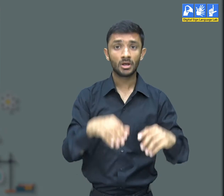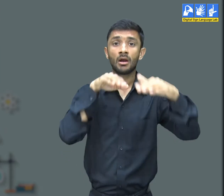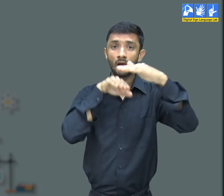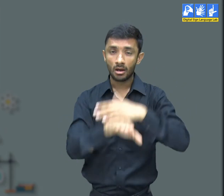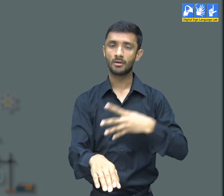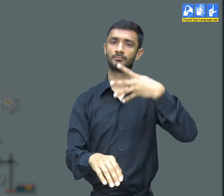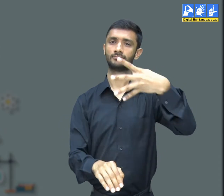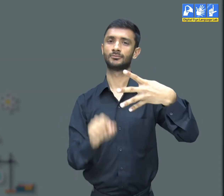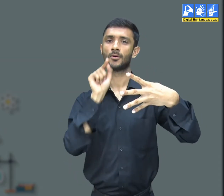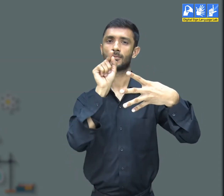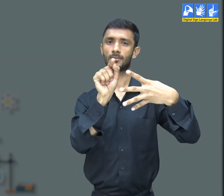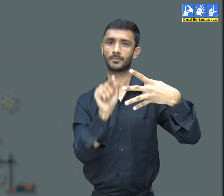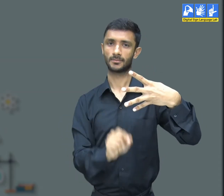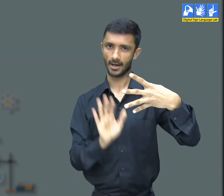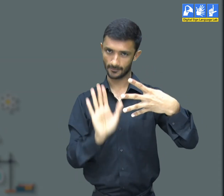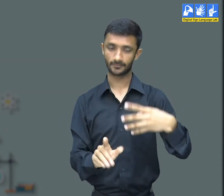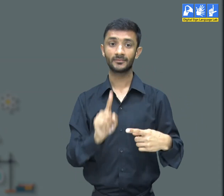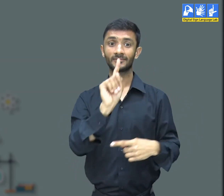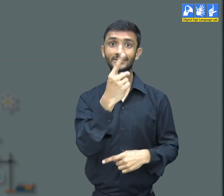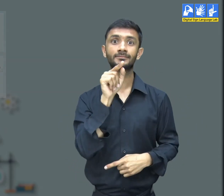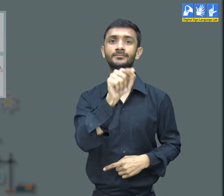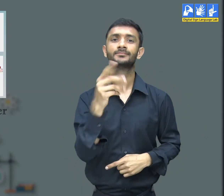The study of physics helps us to understand four things.